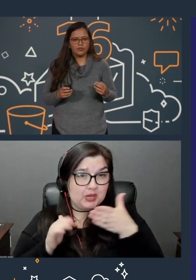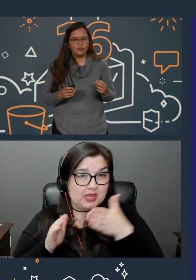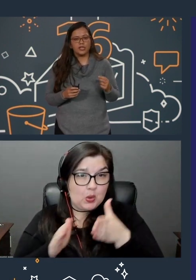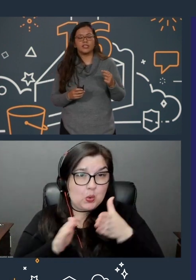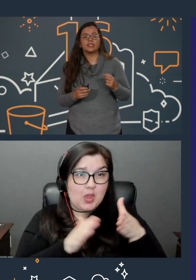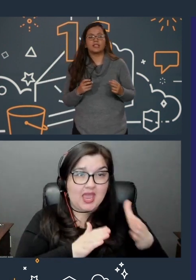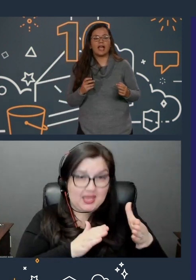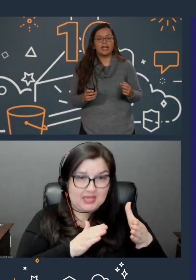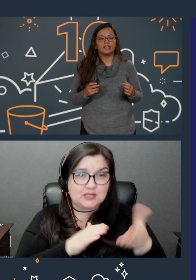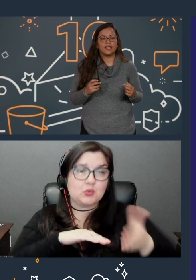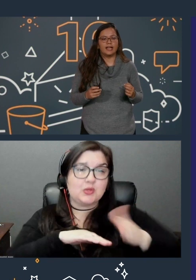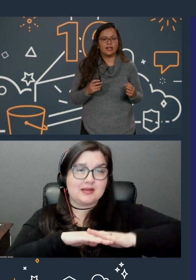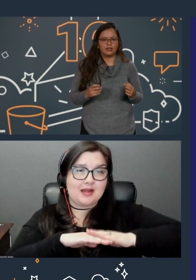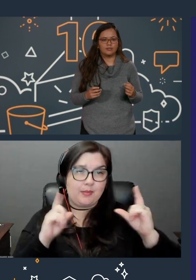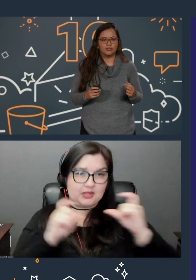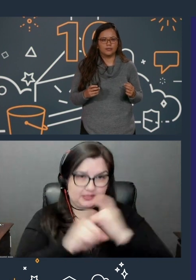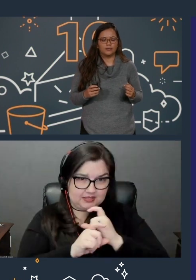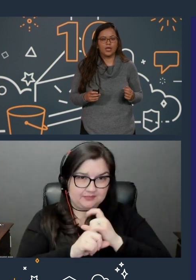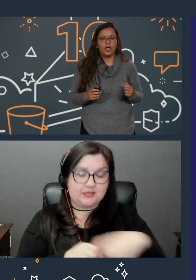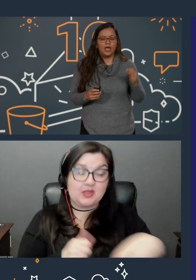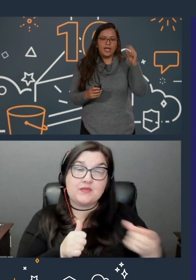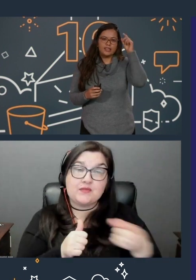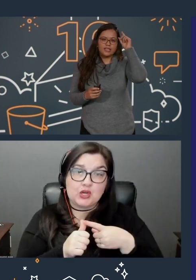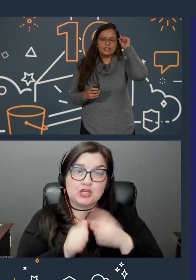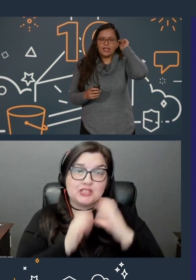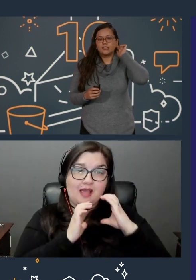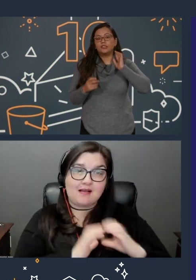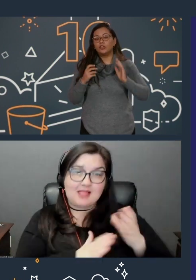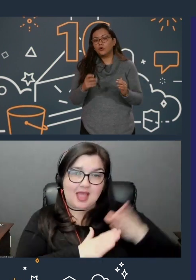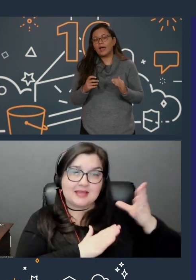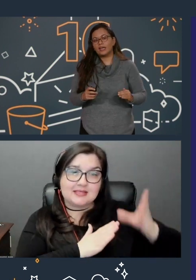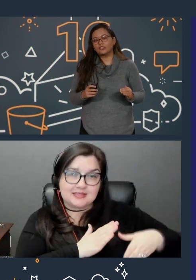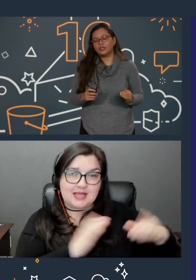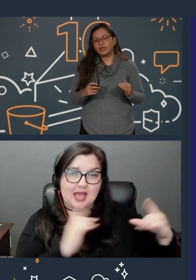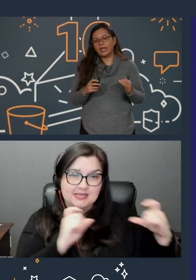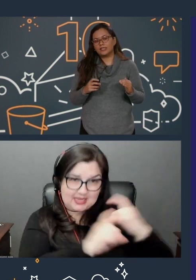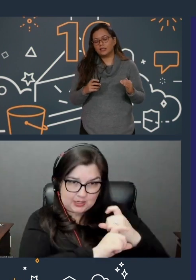The first is client-side encryption. In this case, you manage the client,